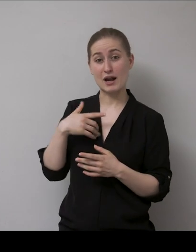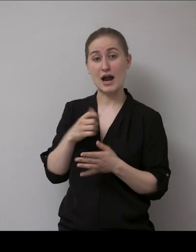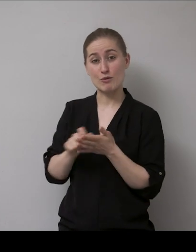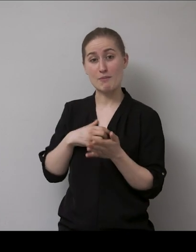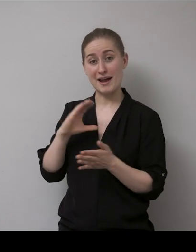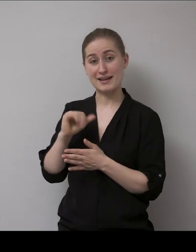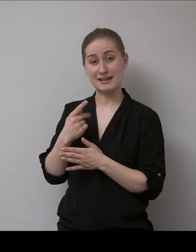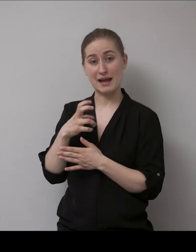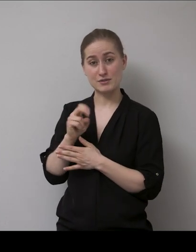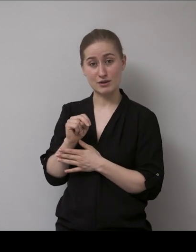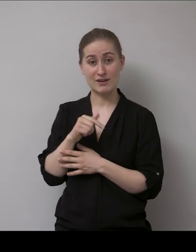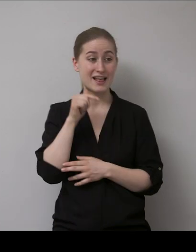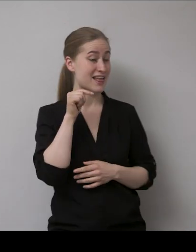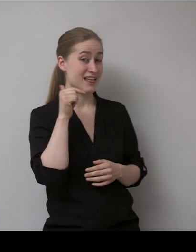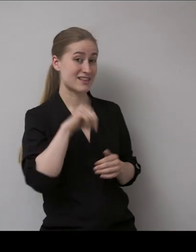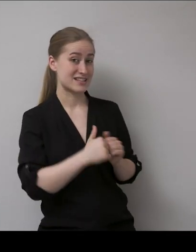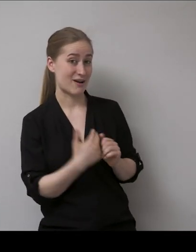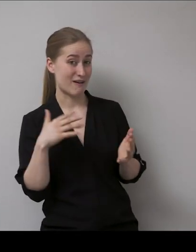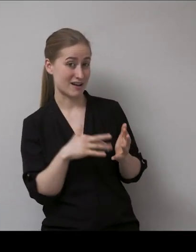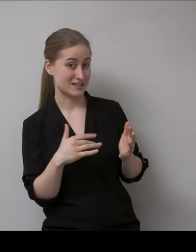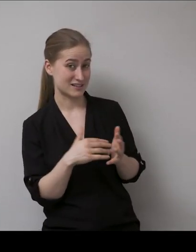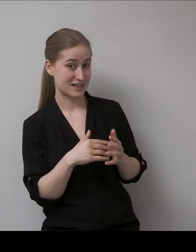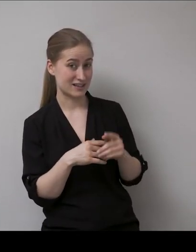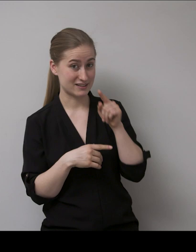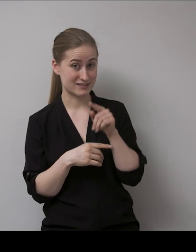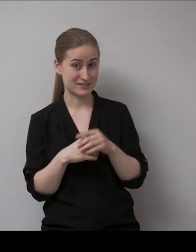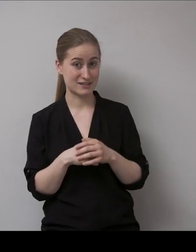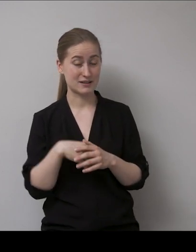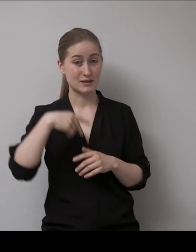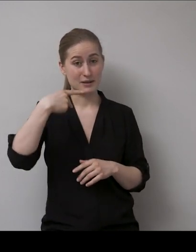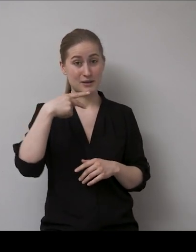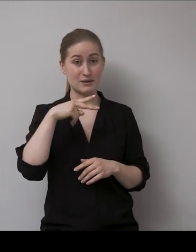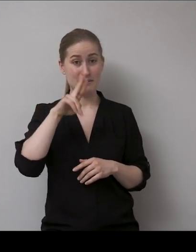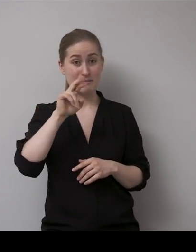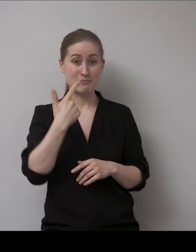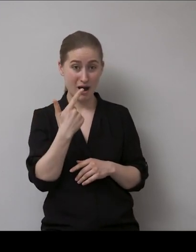This is how I study. PI stands for pug (chuckles) investigator.